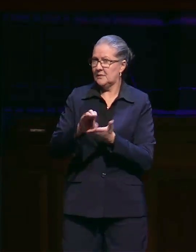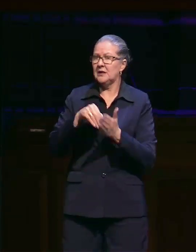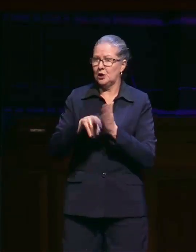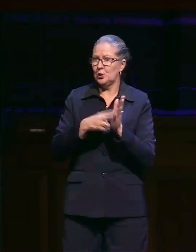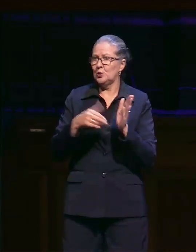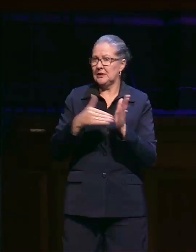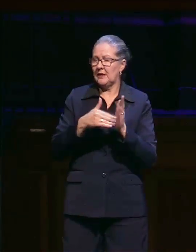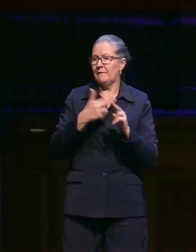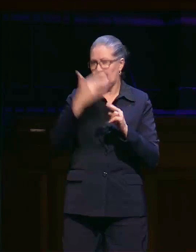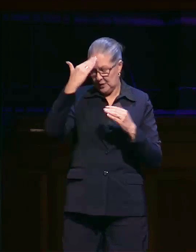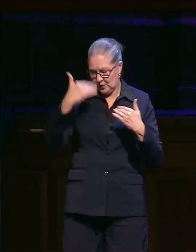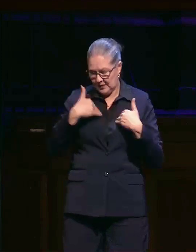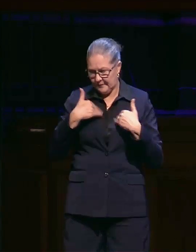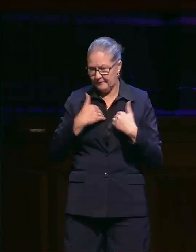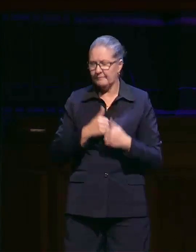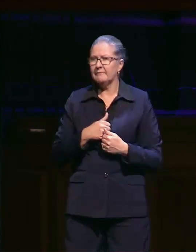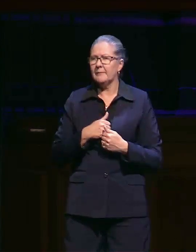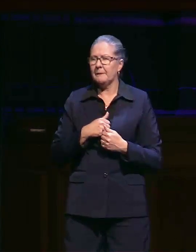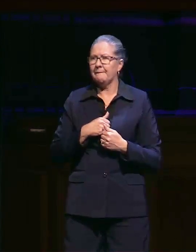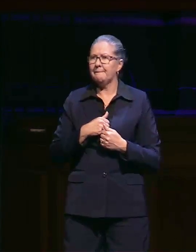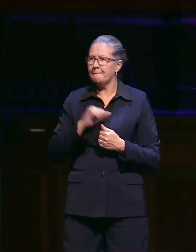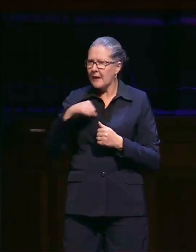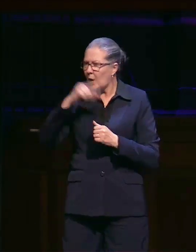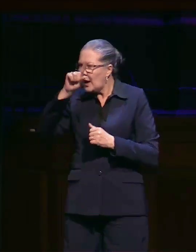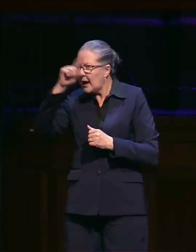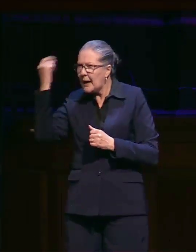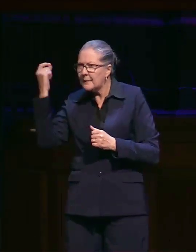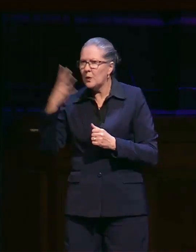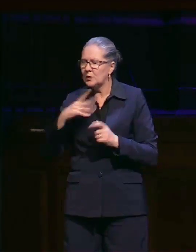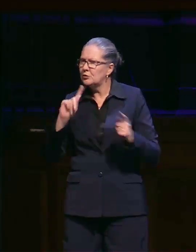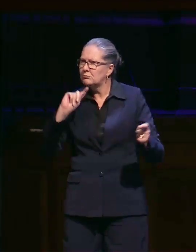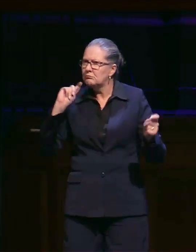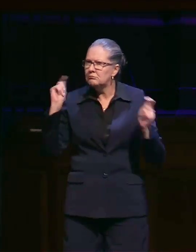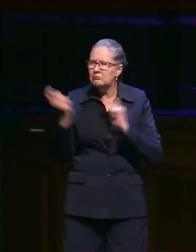Health our aim in short it's to transform our approach so that within 5